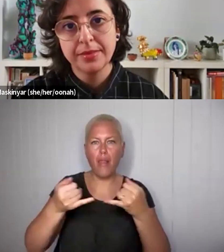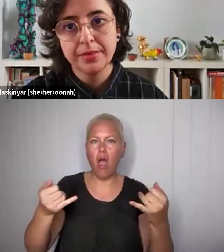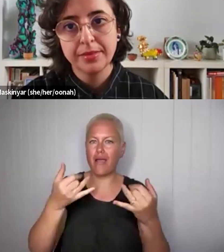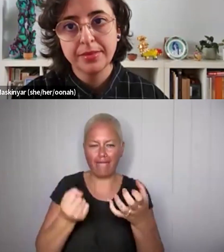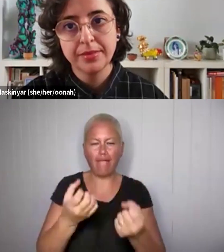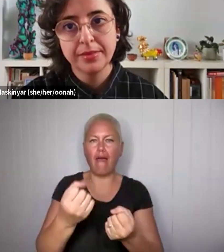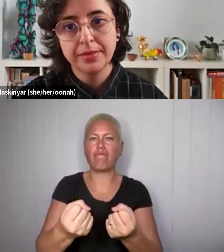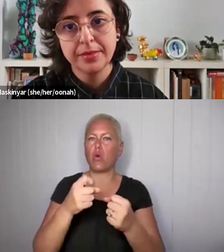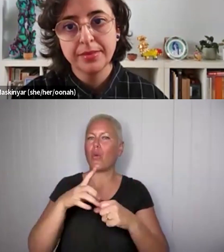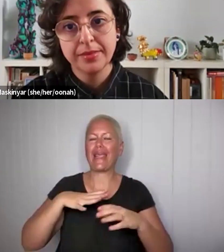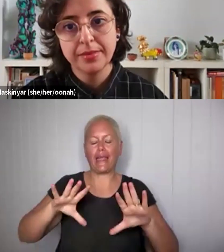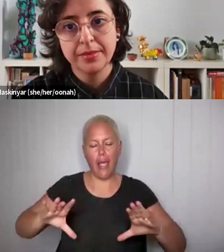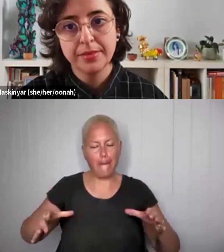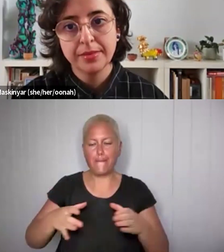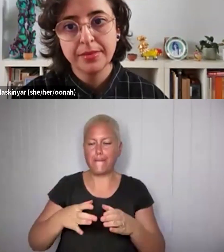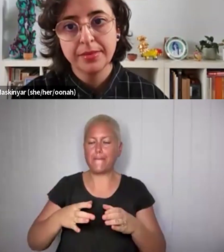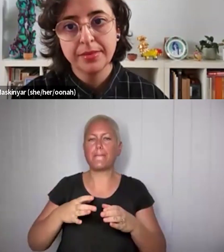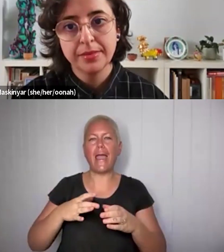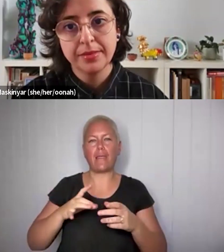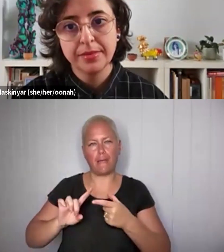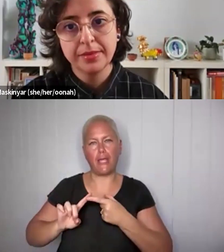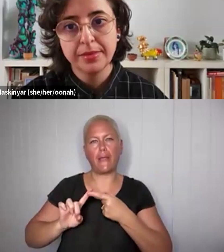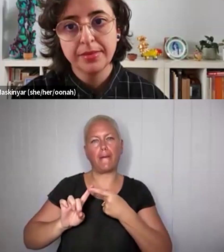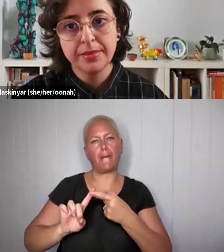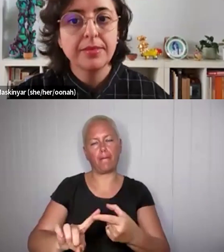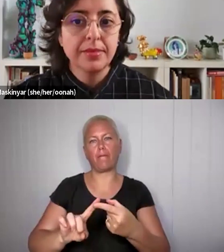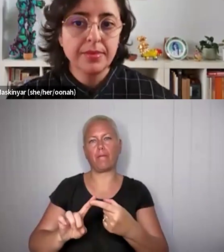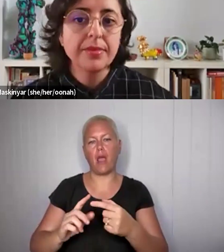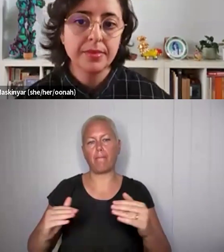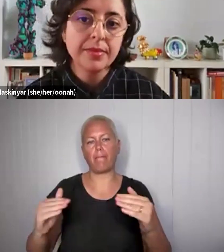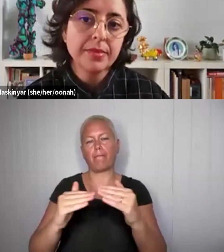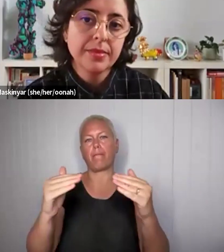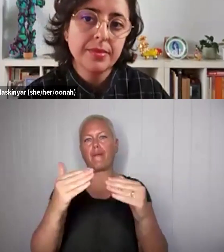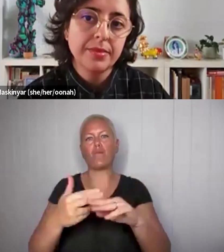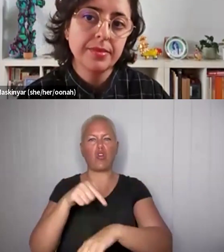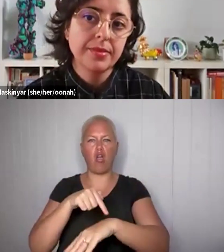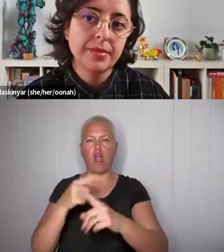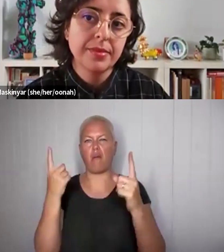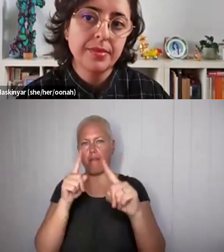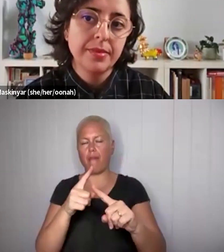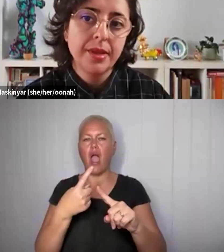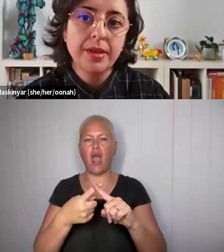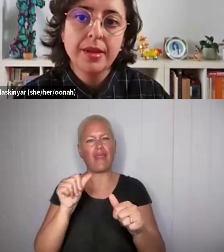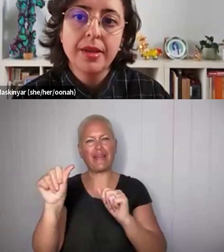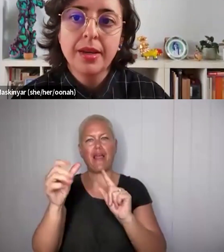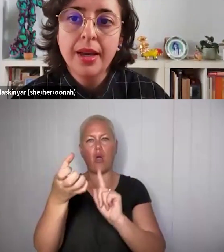in-house so we can ensure everything is on time with the best of -- best possible outcome.